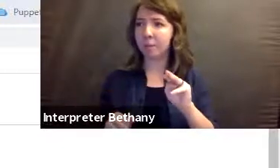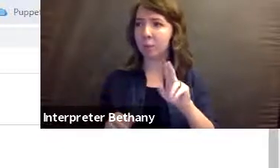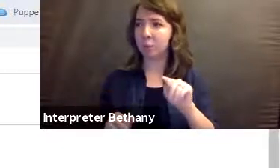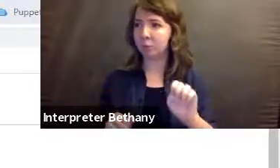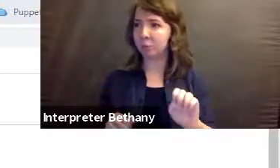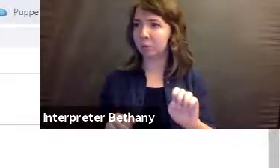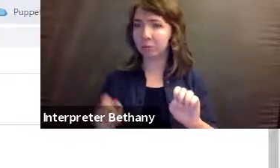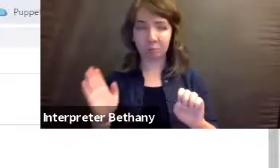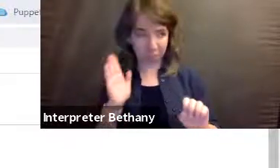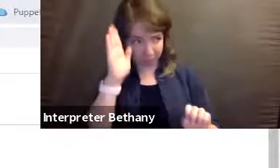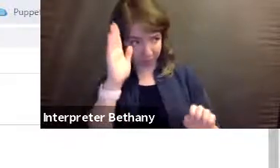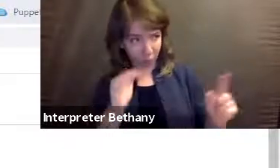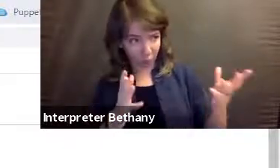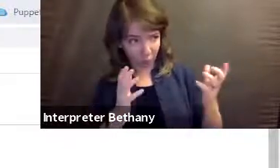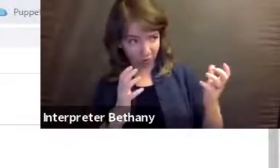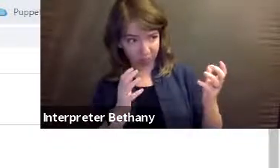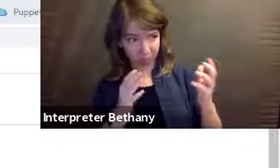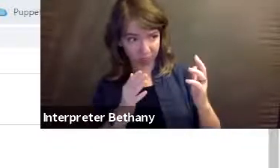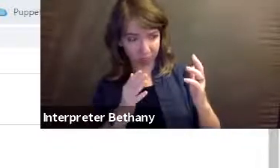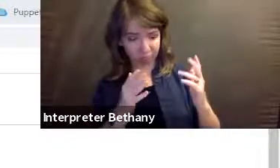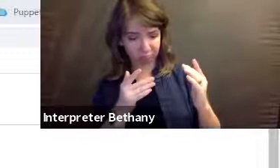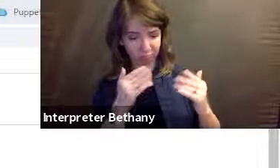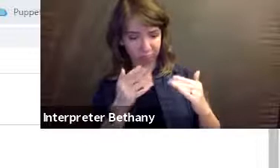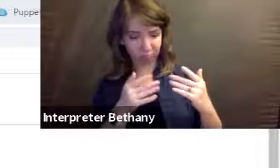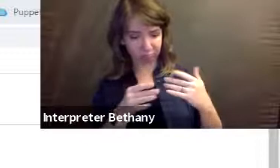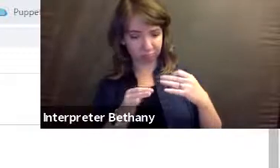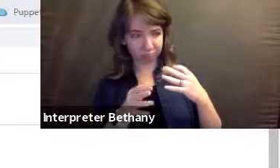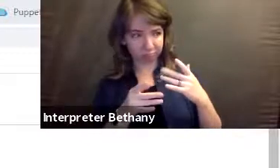laurel doud: Linda, do you want to go over some of the other unique databases.